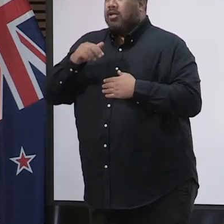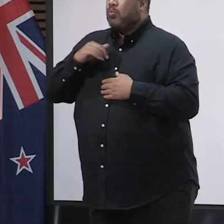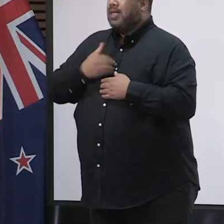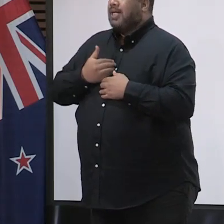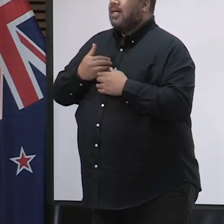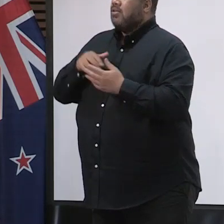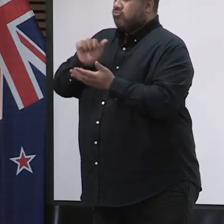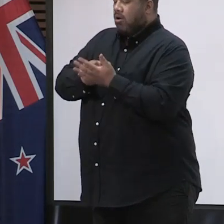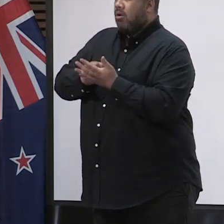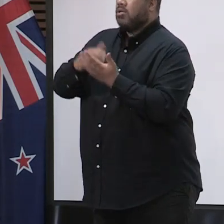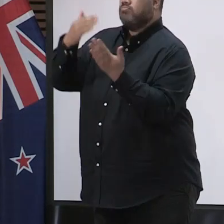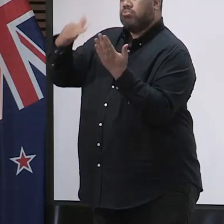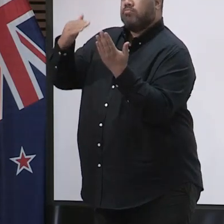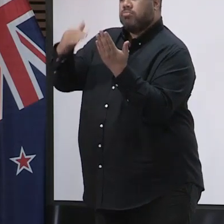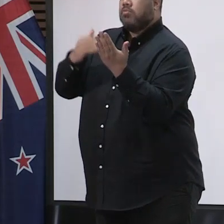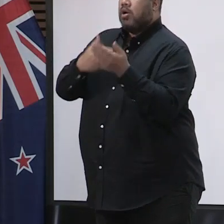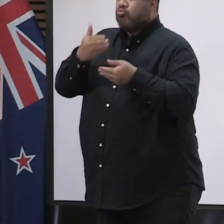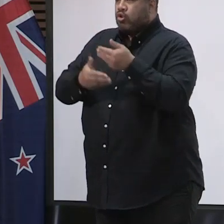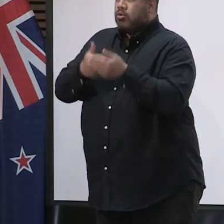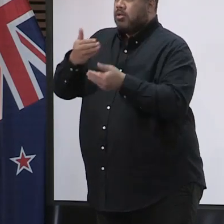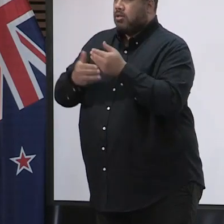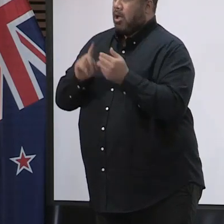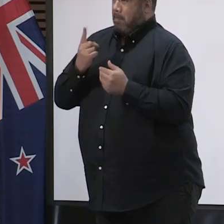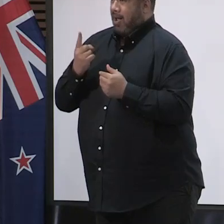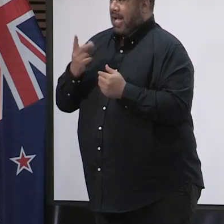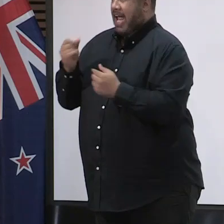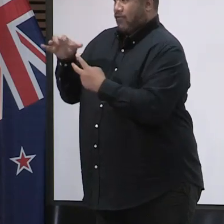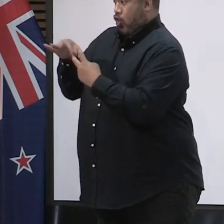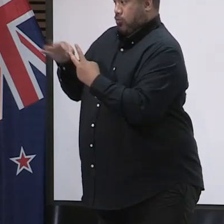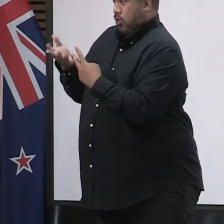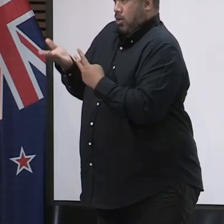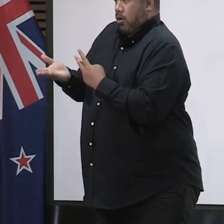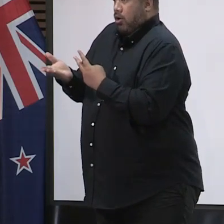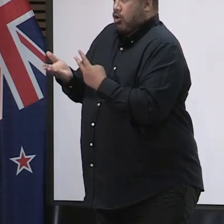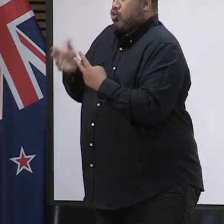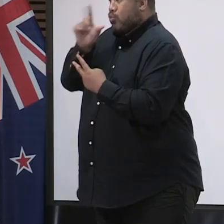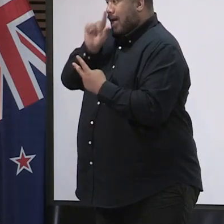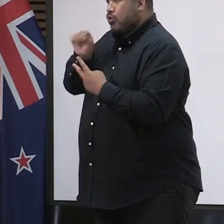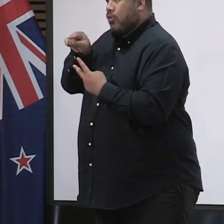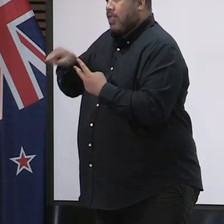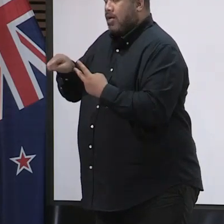important to have criteria there. So that it's - there is a good rationale for doing it.